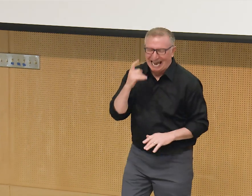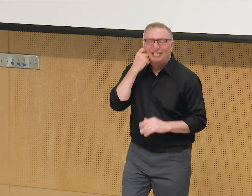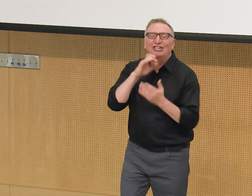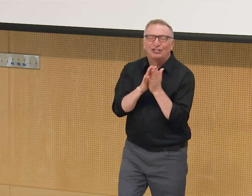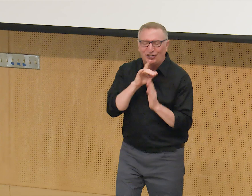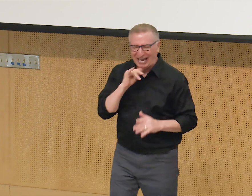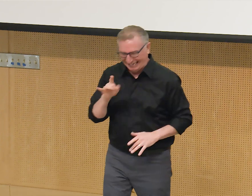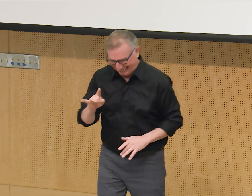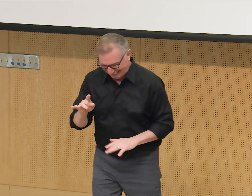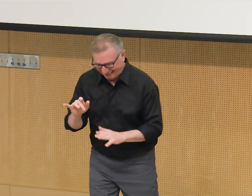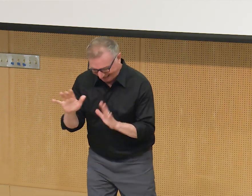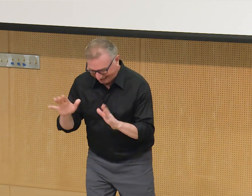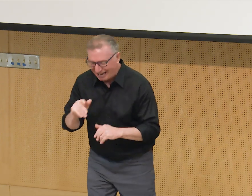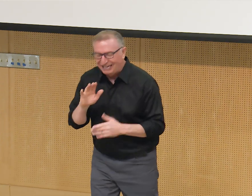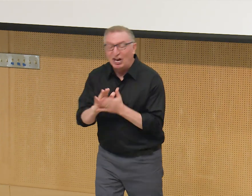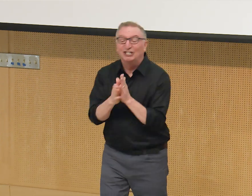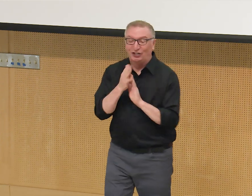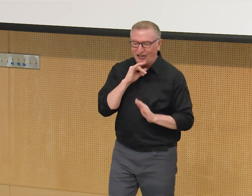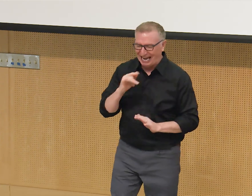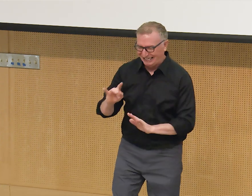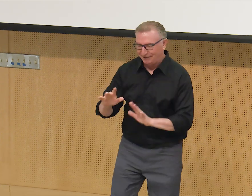No, sorry, I just turned 18 at the time.